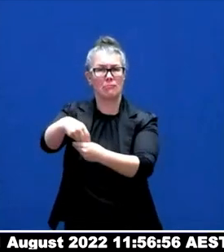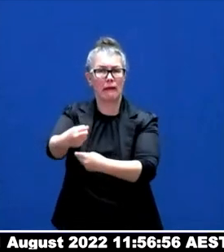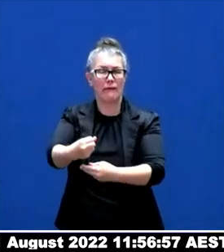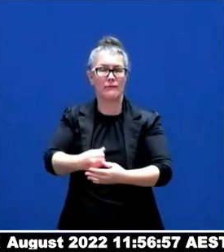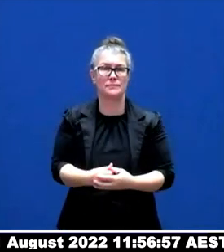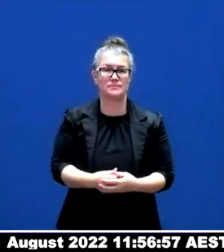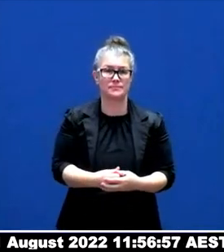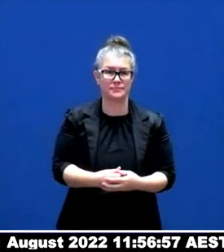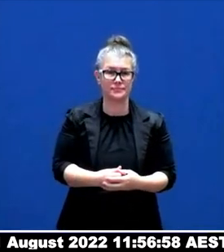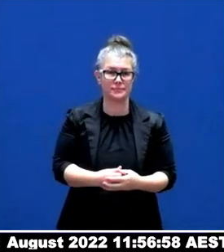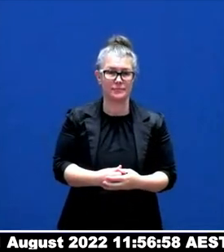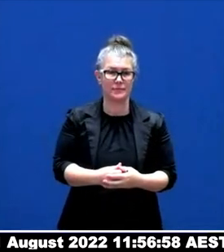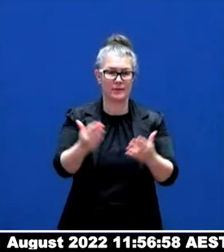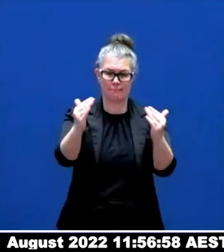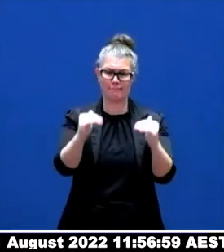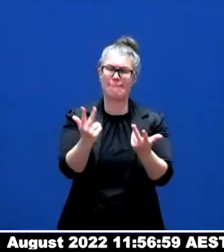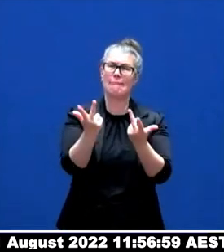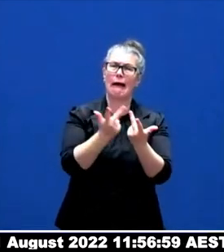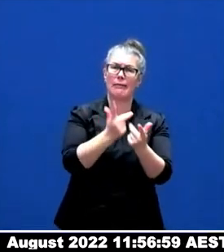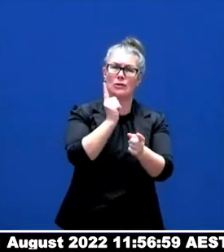"To make reasonable adjustments to services where needed."